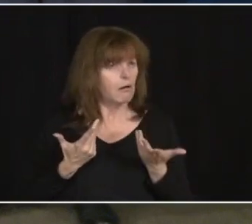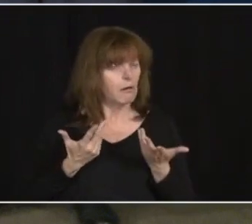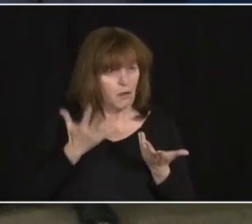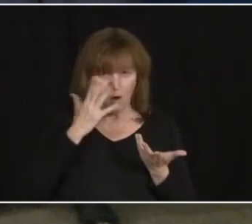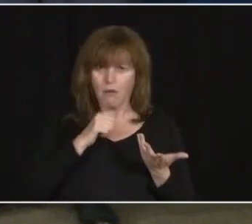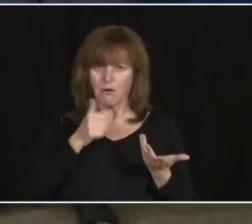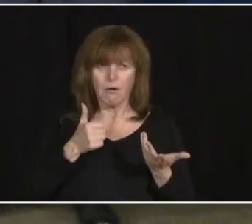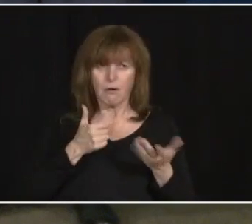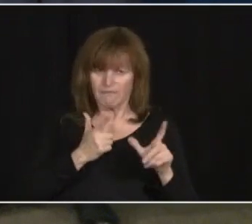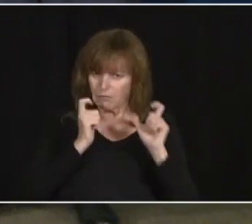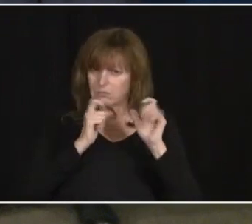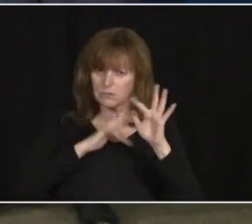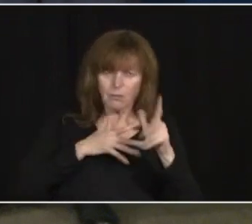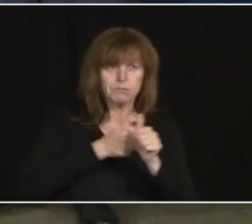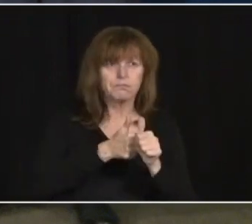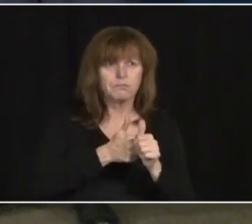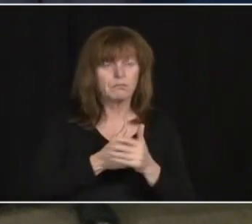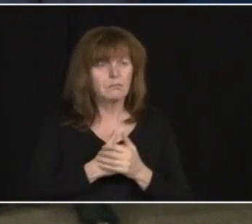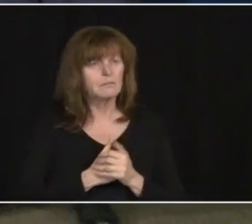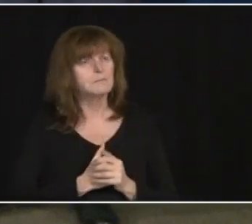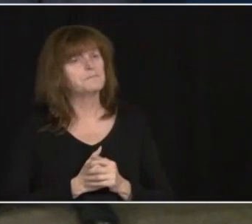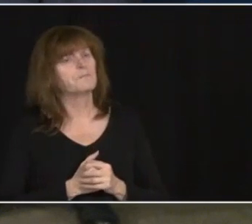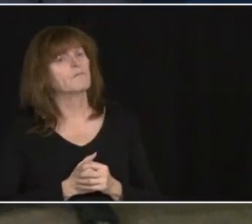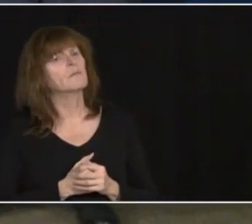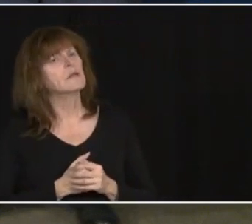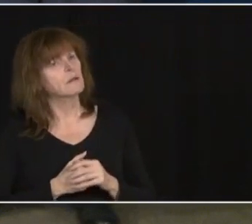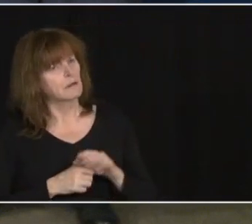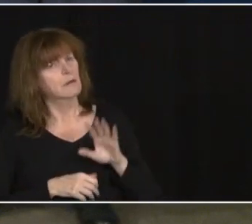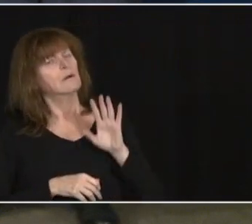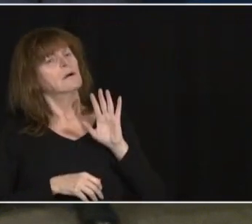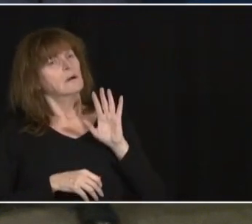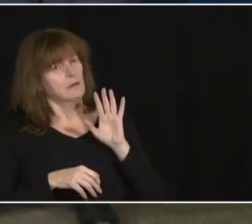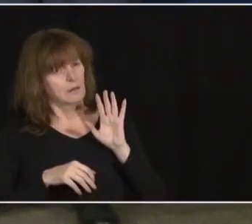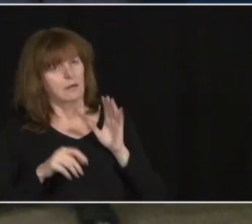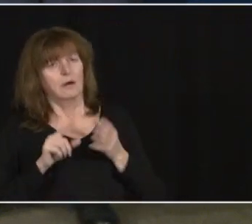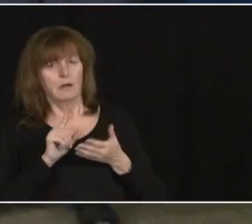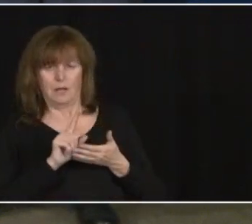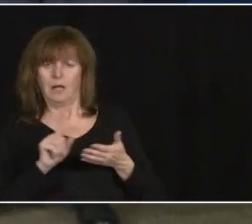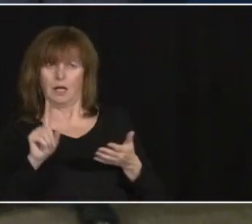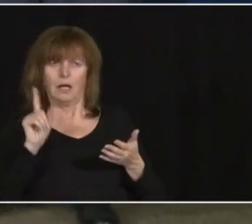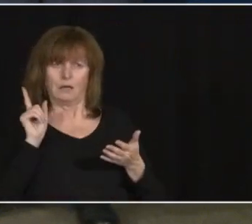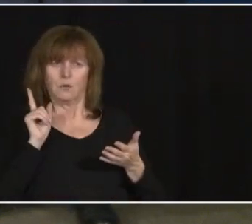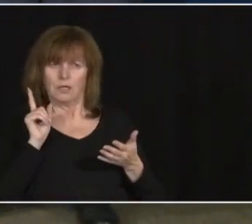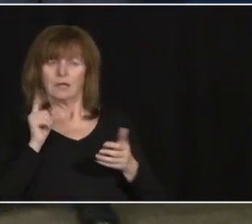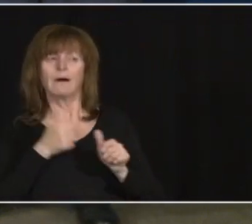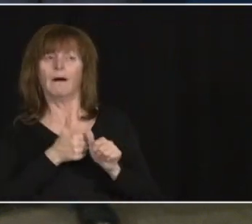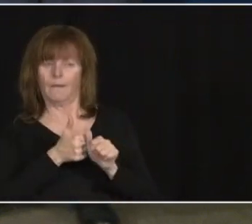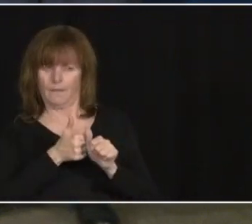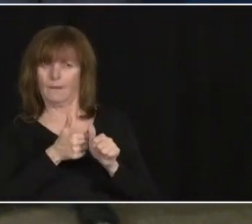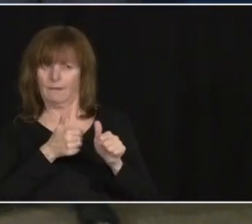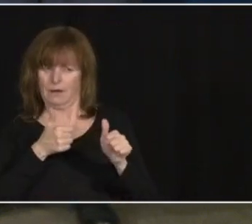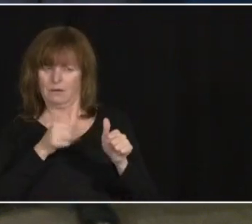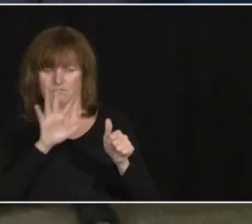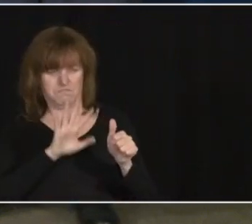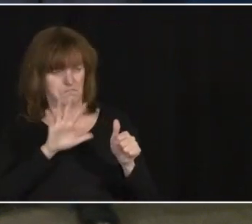Well there was a situation about a week or so ago where we had a backlog of cases.